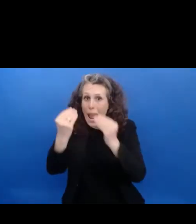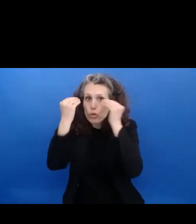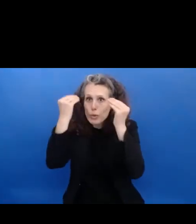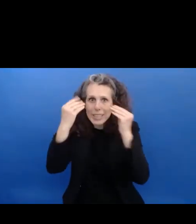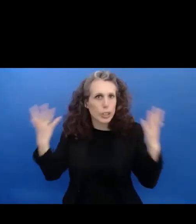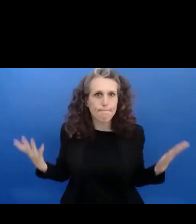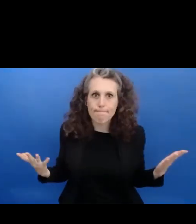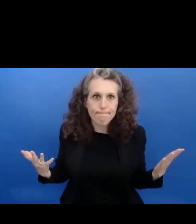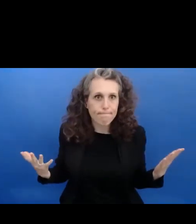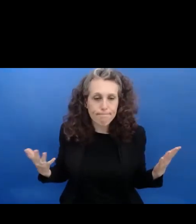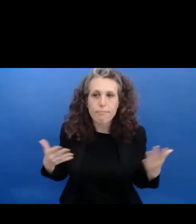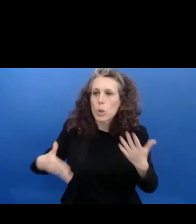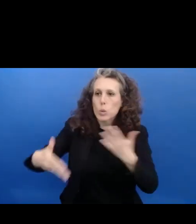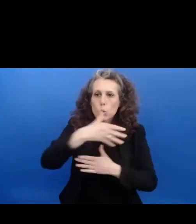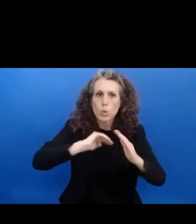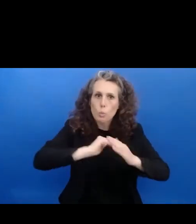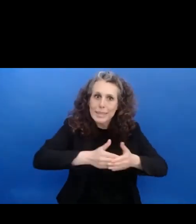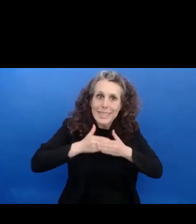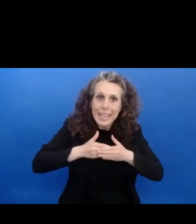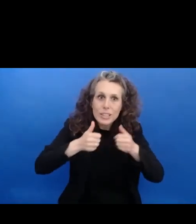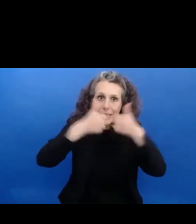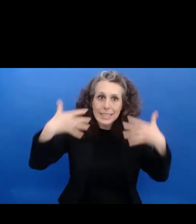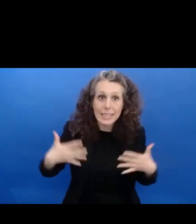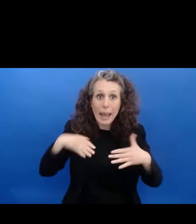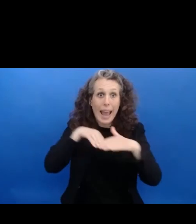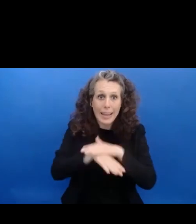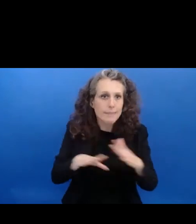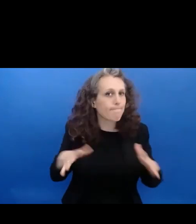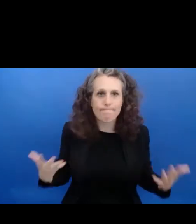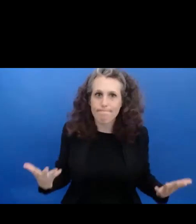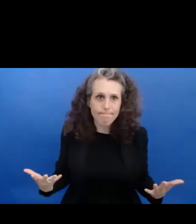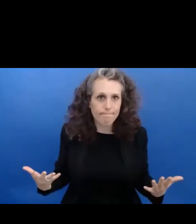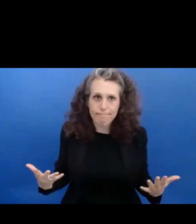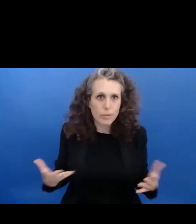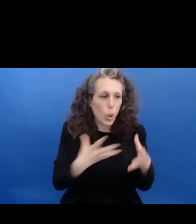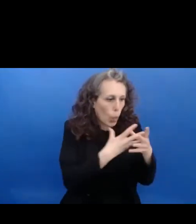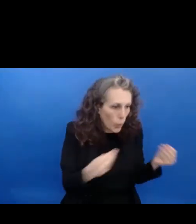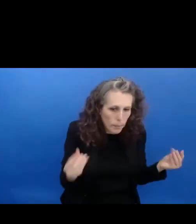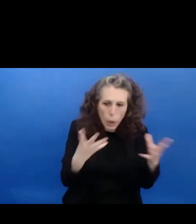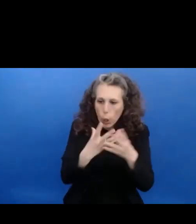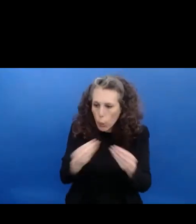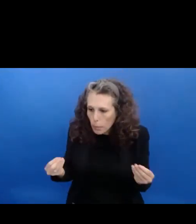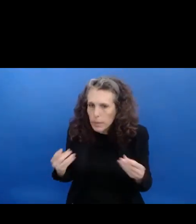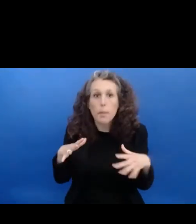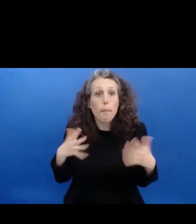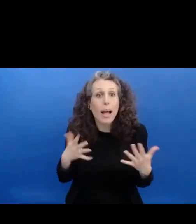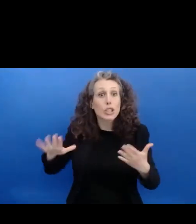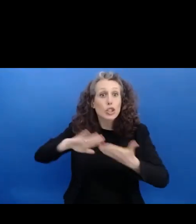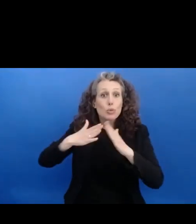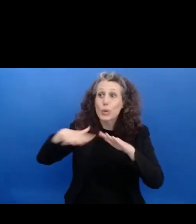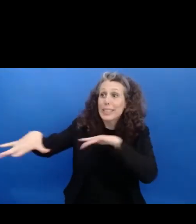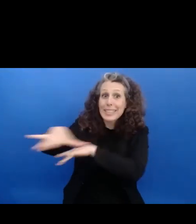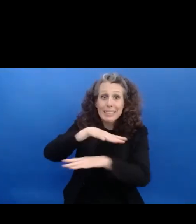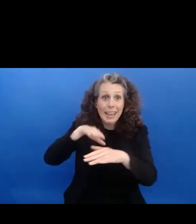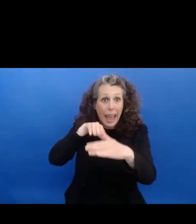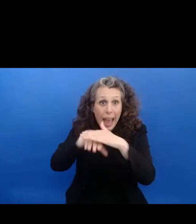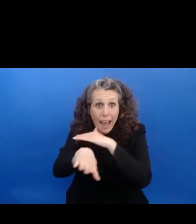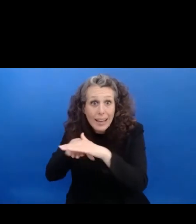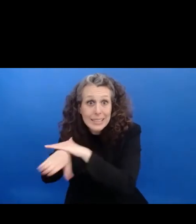social protection systems and the degree to which communities and workplaces are accessible